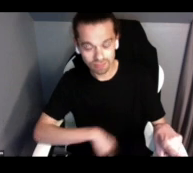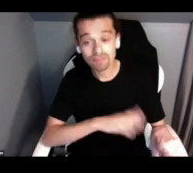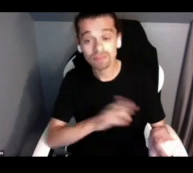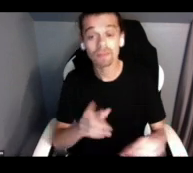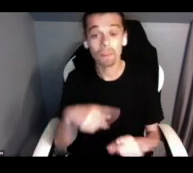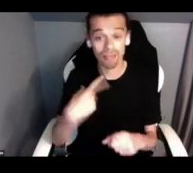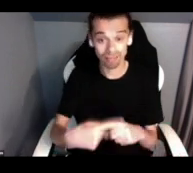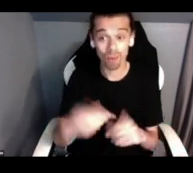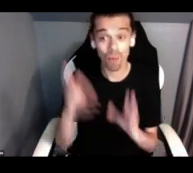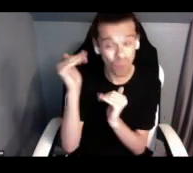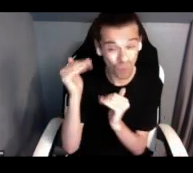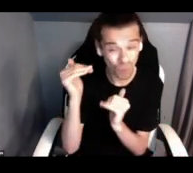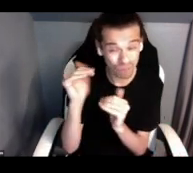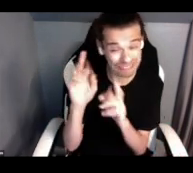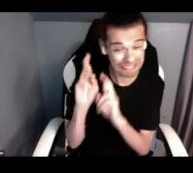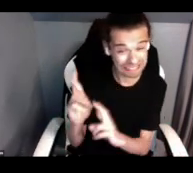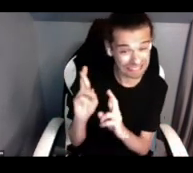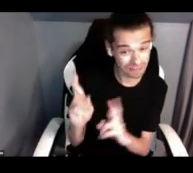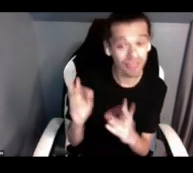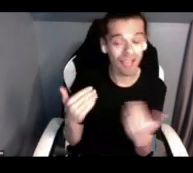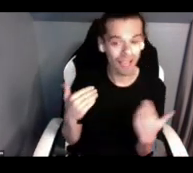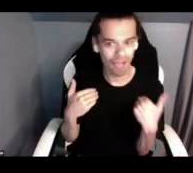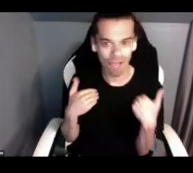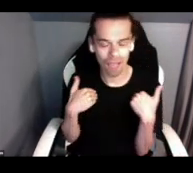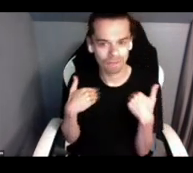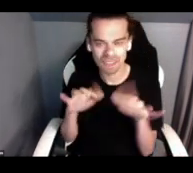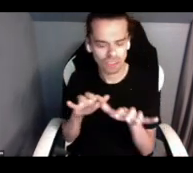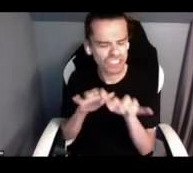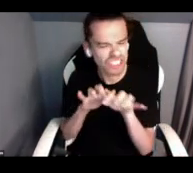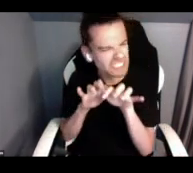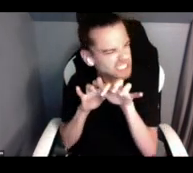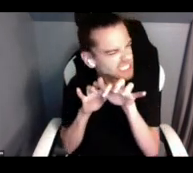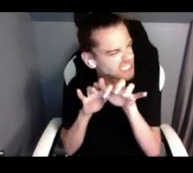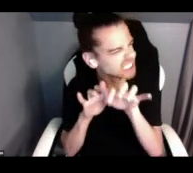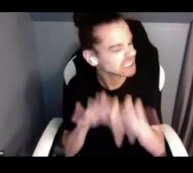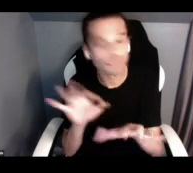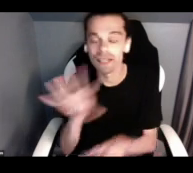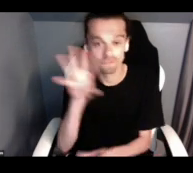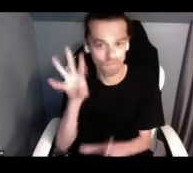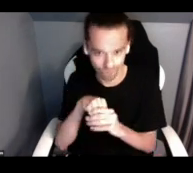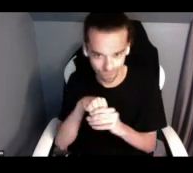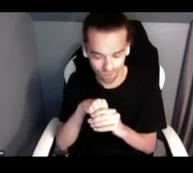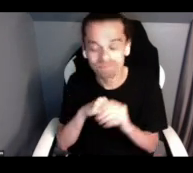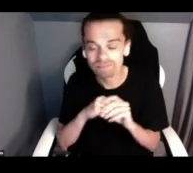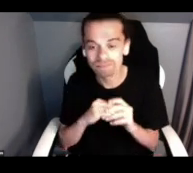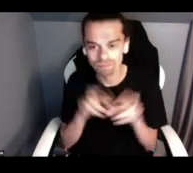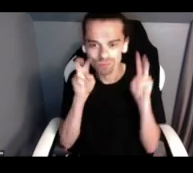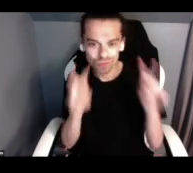to have immense attendee involvement. We hope you look forward to engaging with us through chat